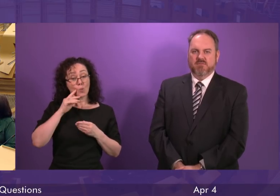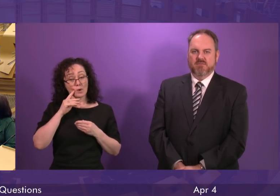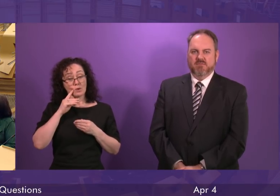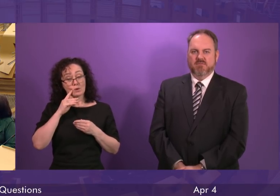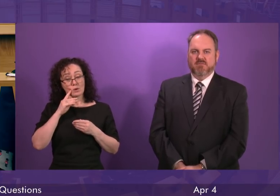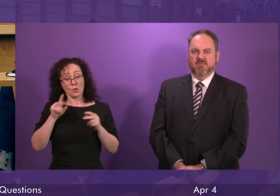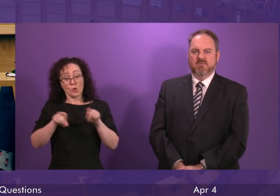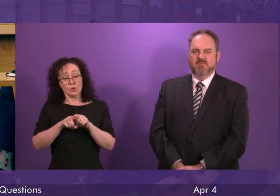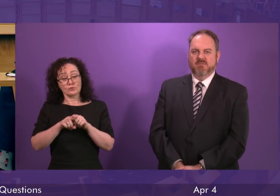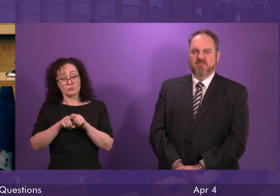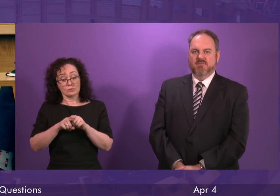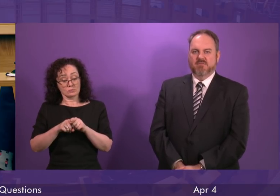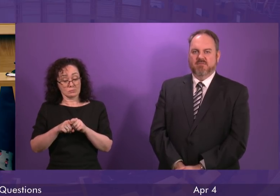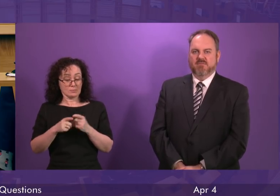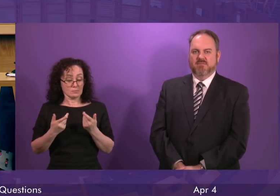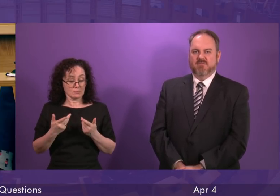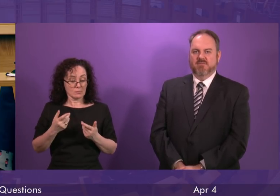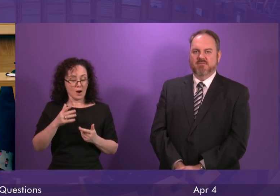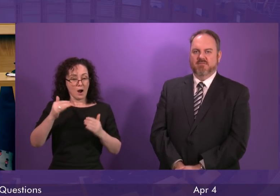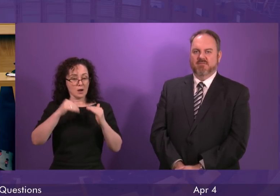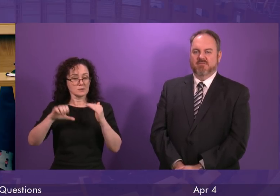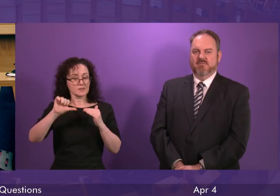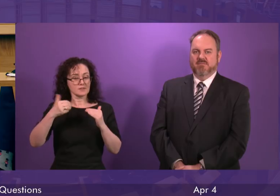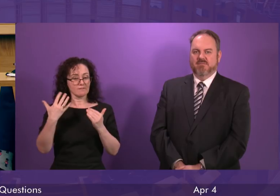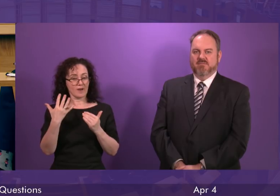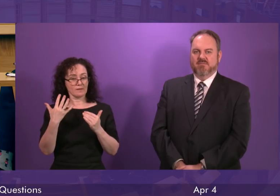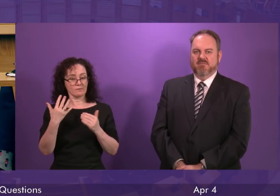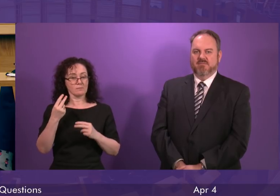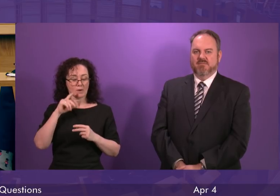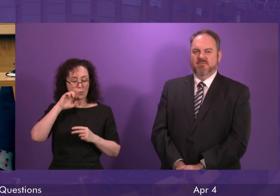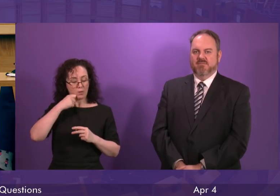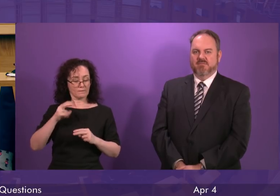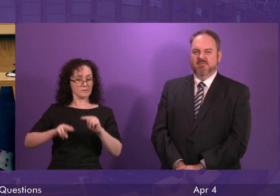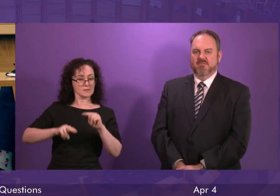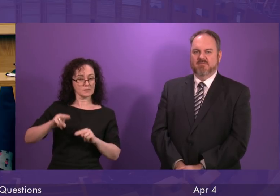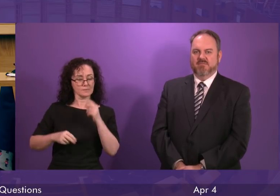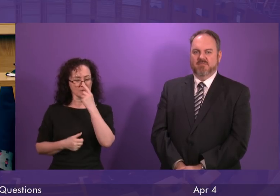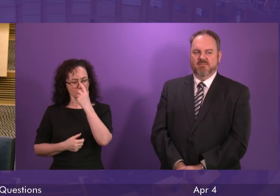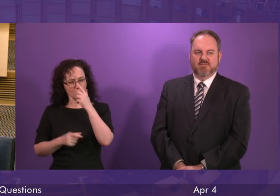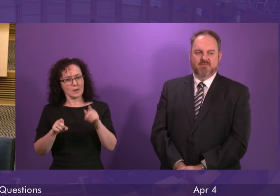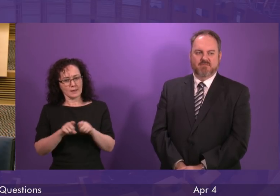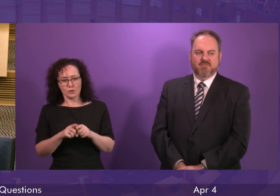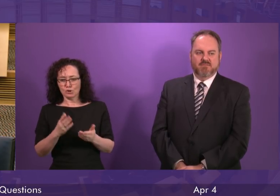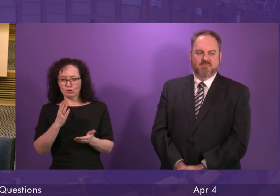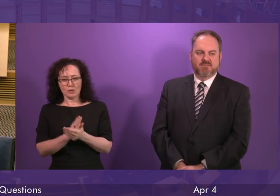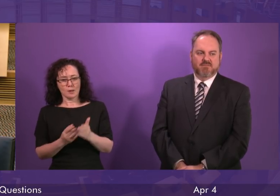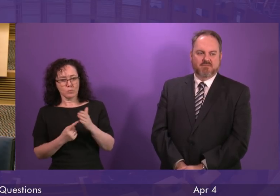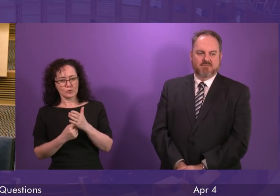the correspondence—and to have the health secretary look at the correspondence—if the member wishes to pass it to us. It is important that we work with integration authorities